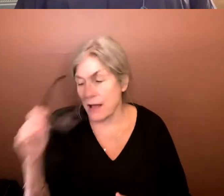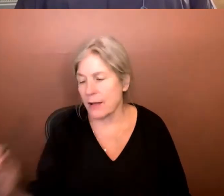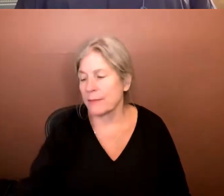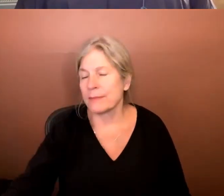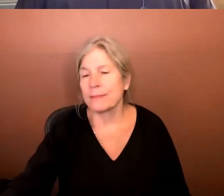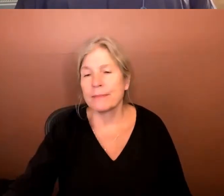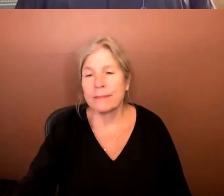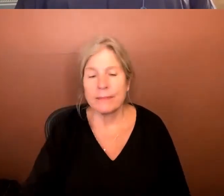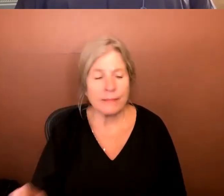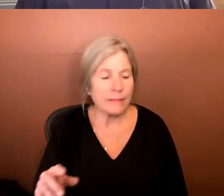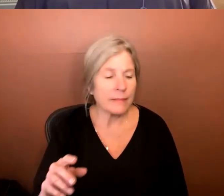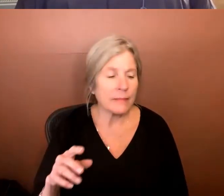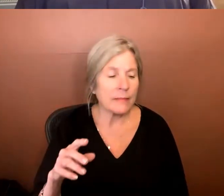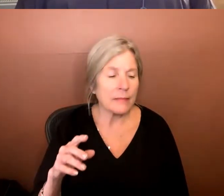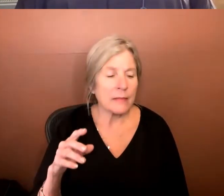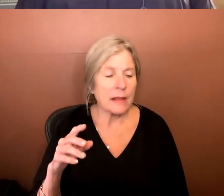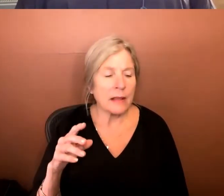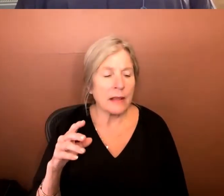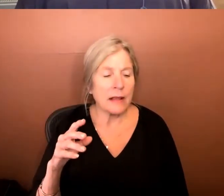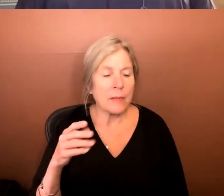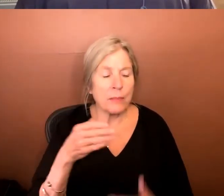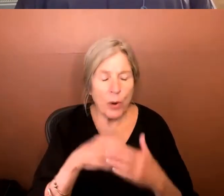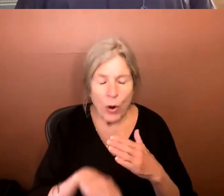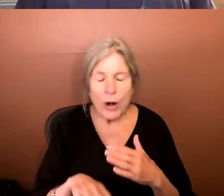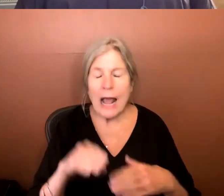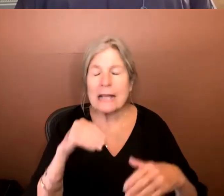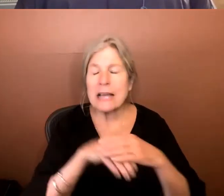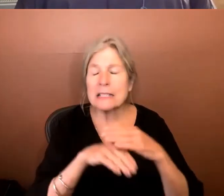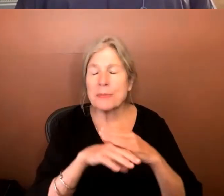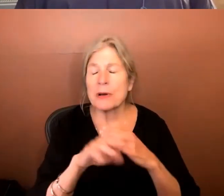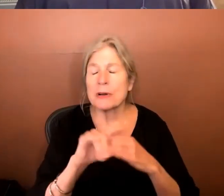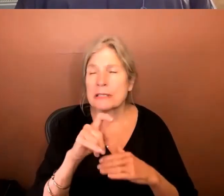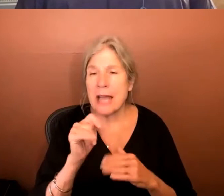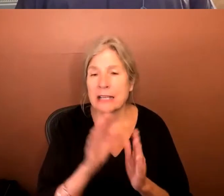accessible textbooks of any type but this one was particularly for